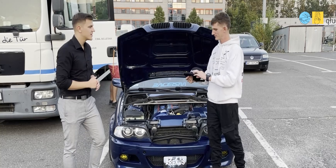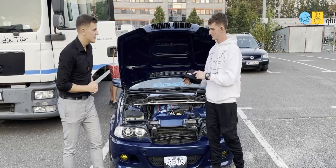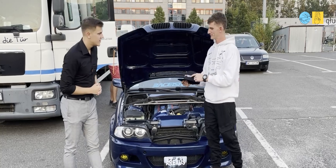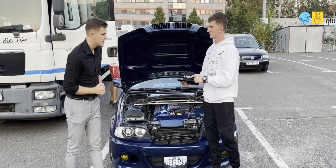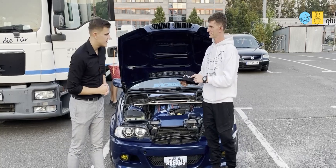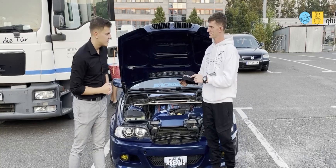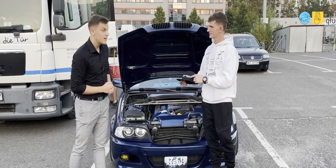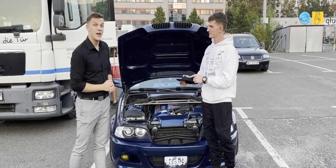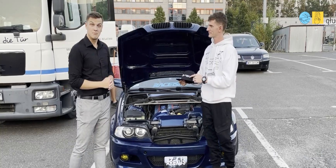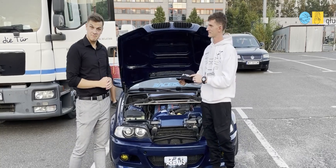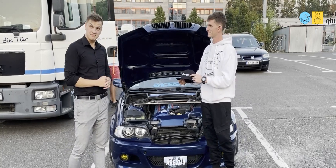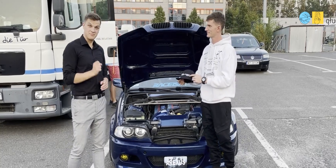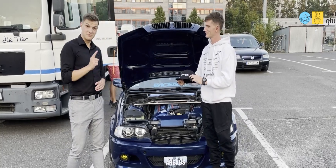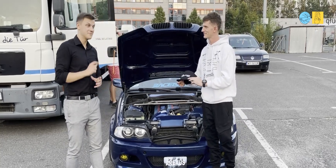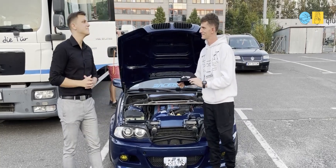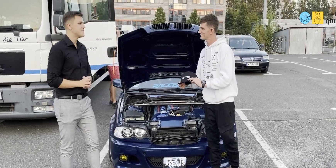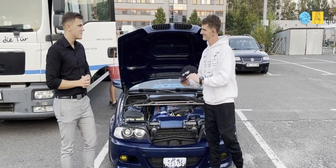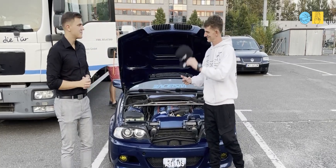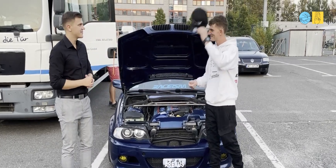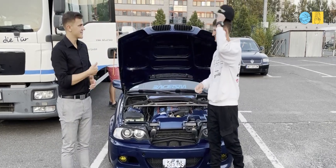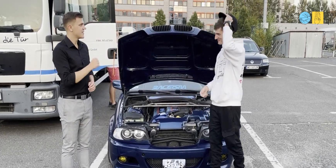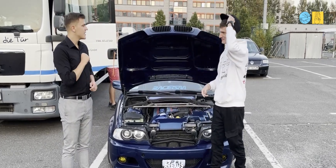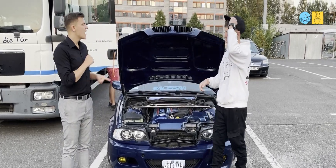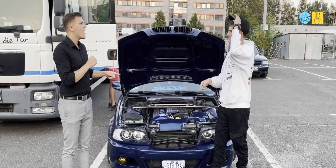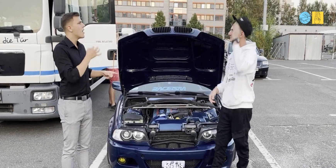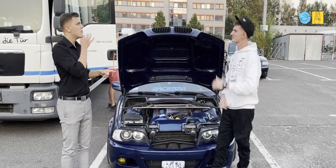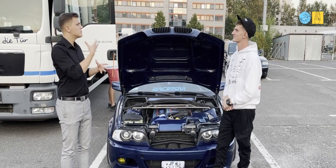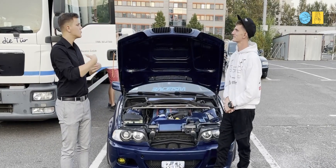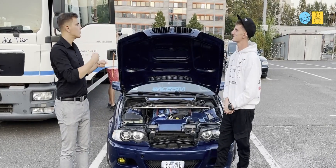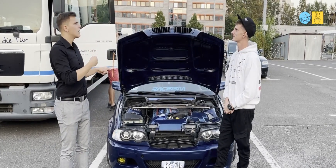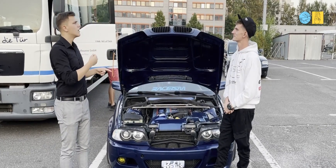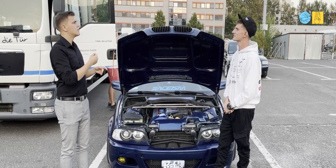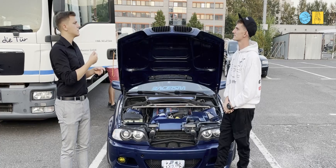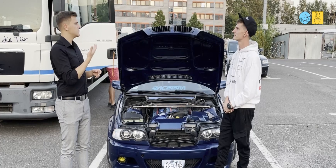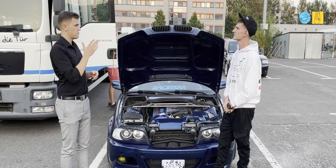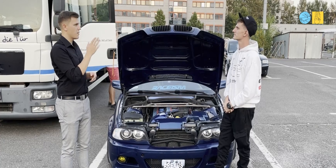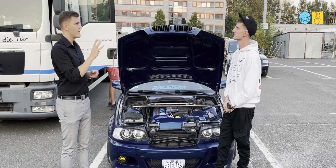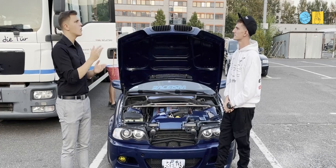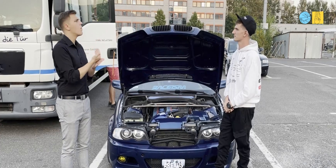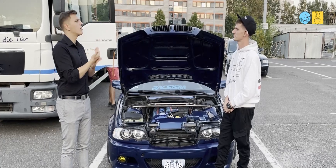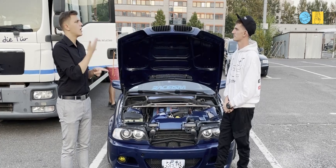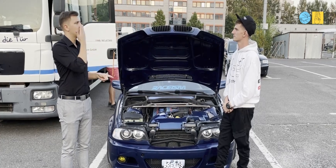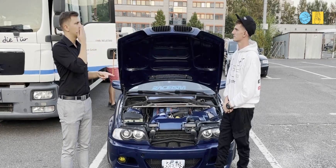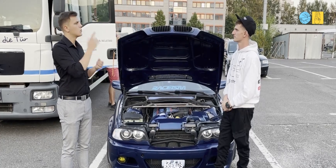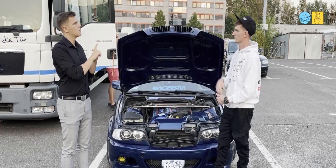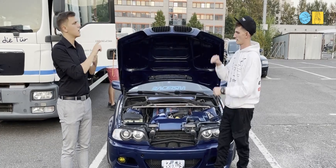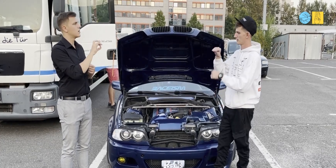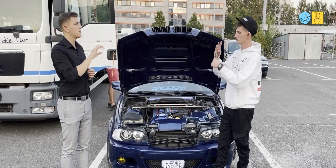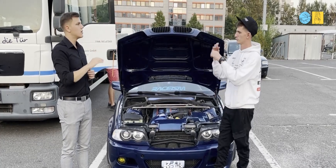Another - this. [K] Oh! Interestingly… Tell me please, what is this BMW model?